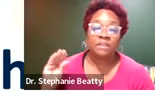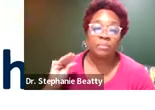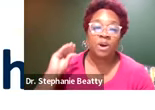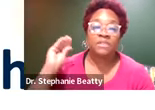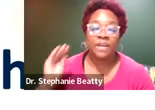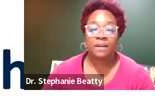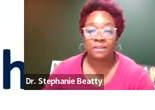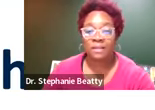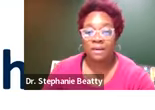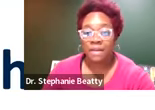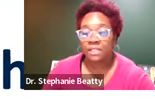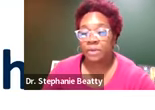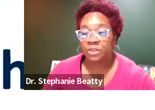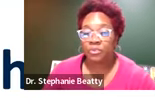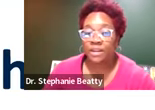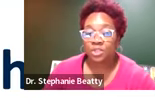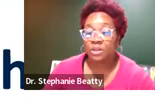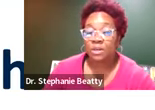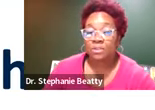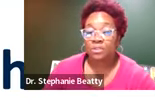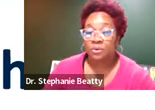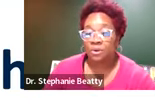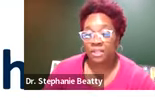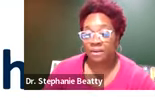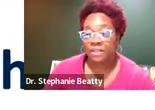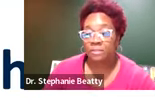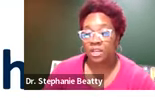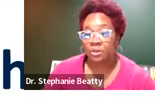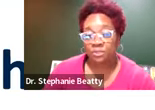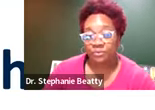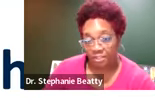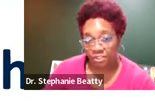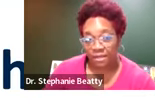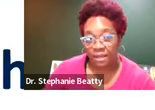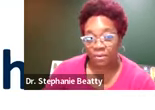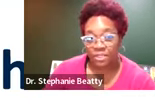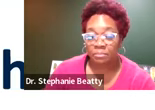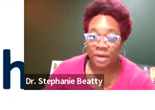Because there are parts of Canada that speak French. So those areas may use French Sign Language.